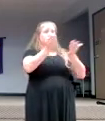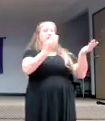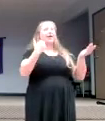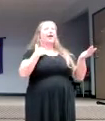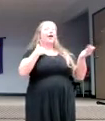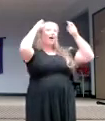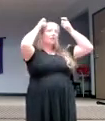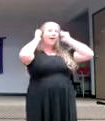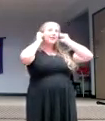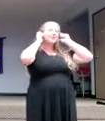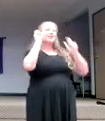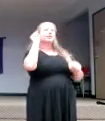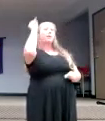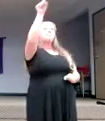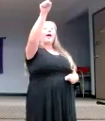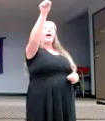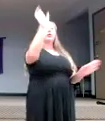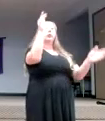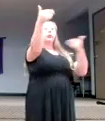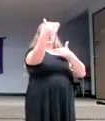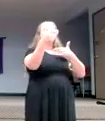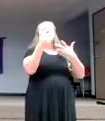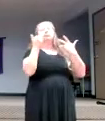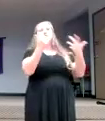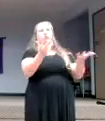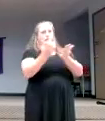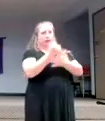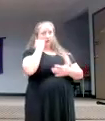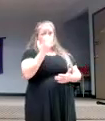a headsets in the back. You're free to go grab those right now if you'd like. There's some